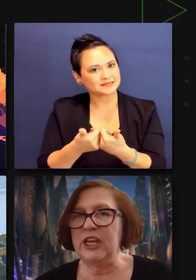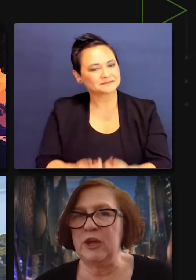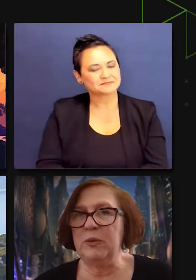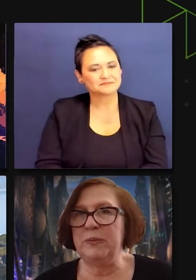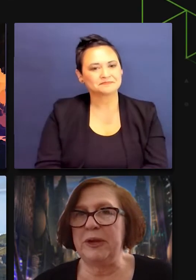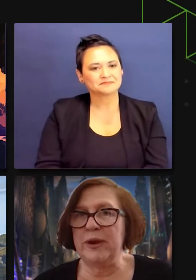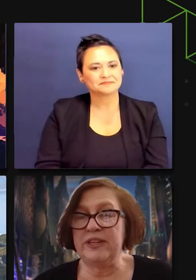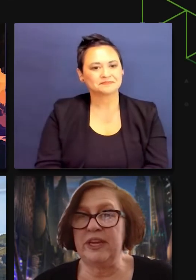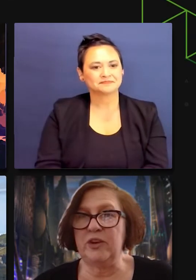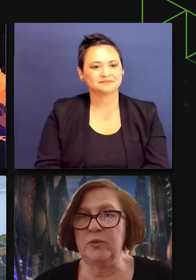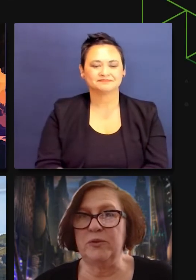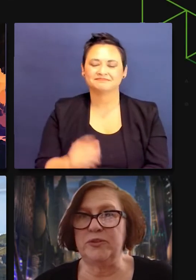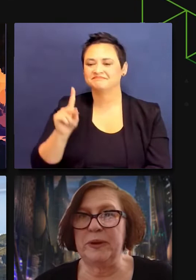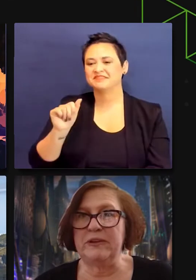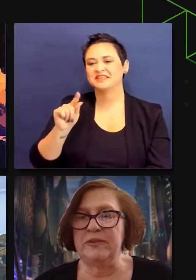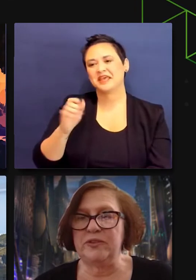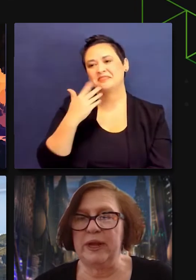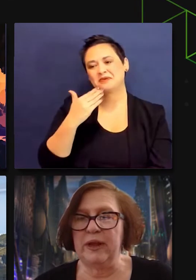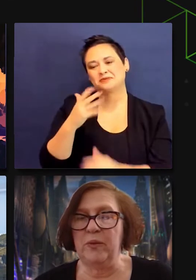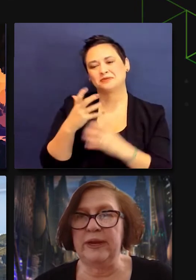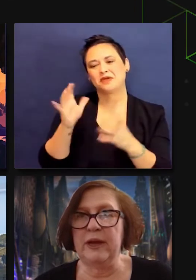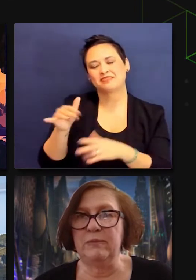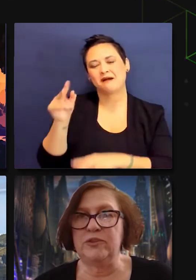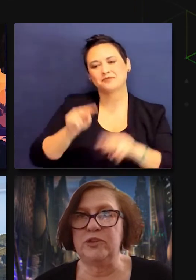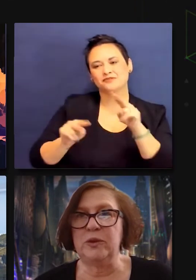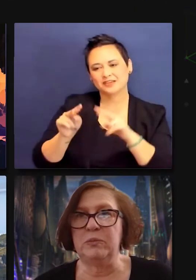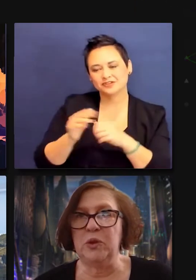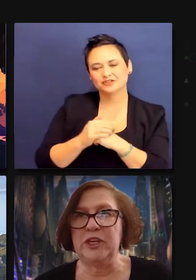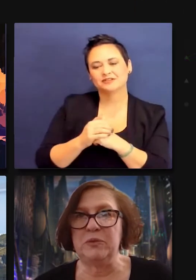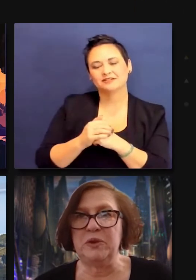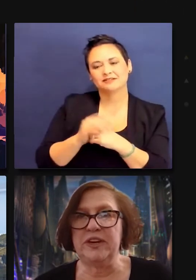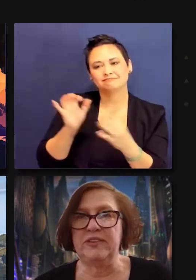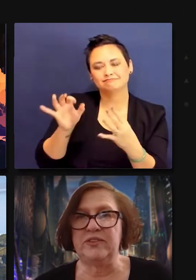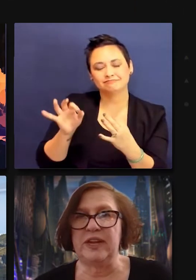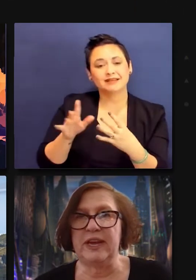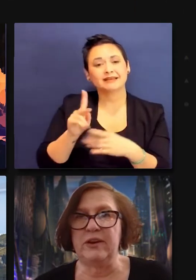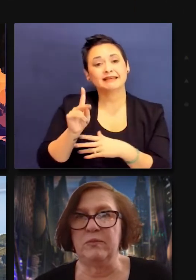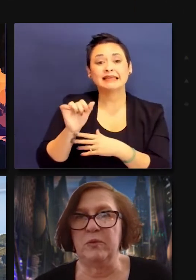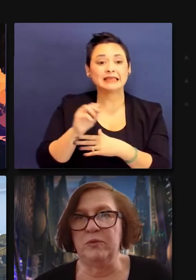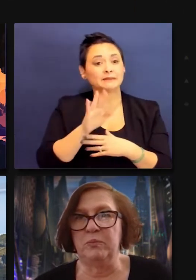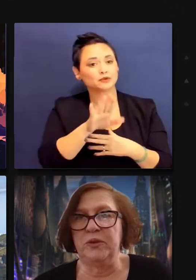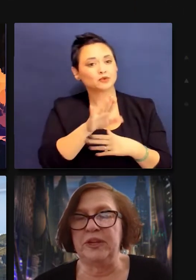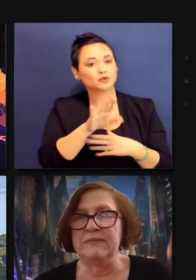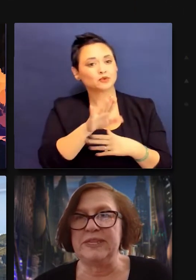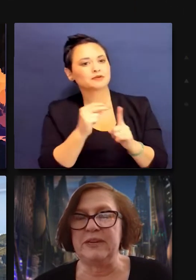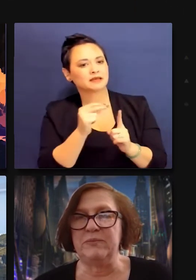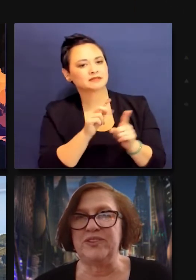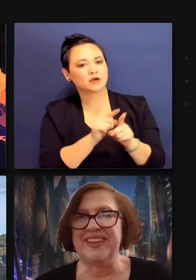Kim, it would be great to get your perspective as well when it comes to employee communities and our building of teams.